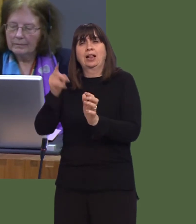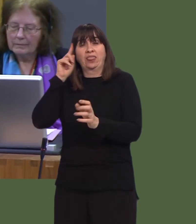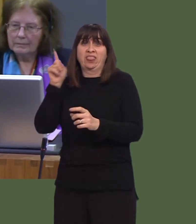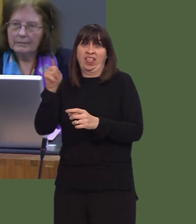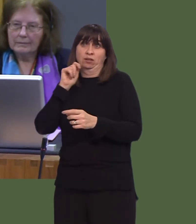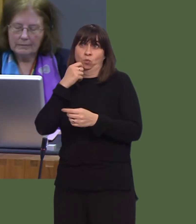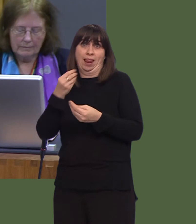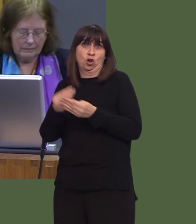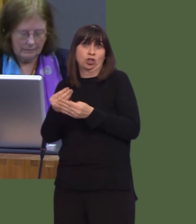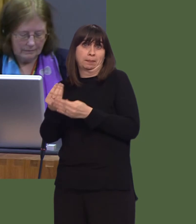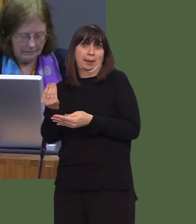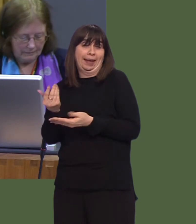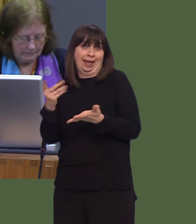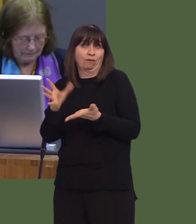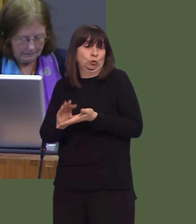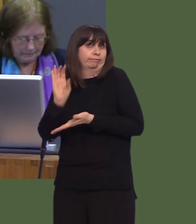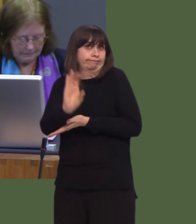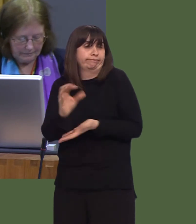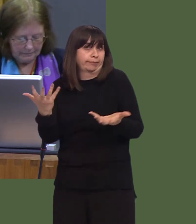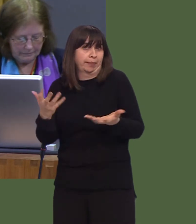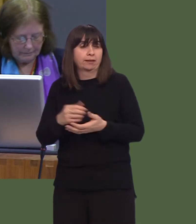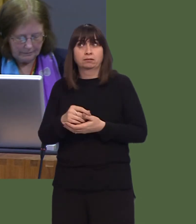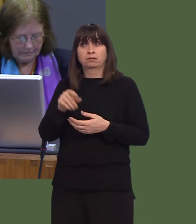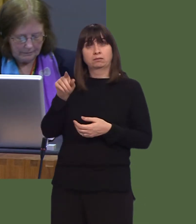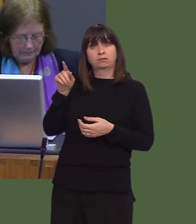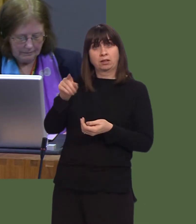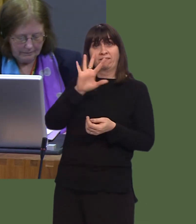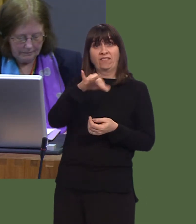What assurances can you give that some of that substantial amount of funding will be